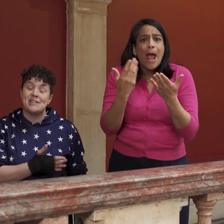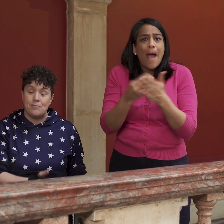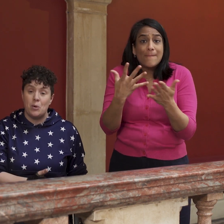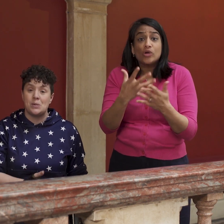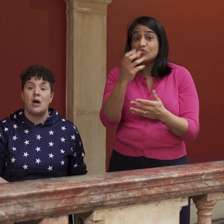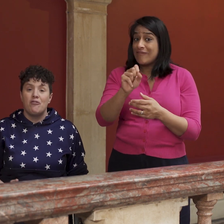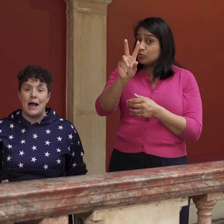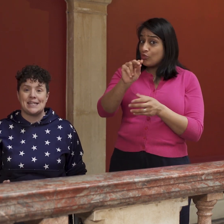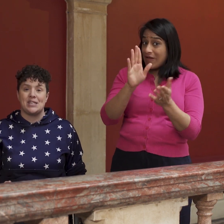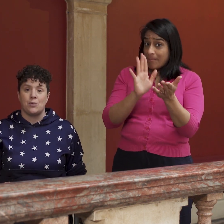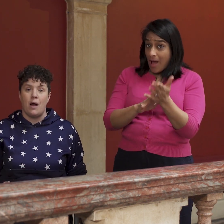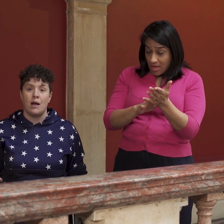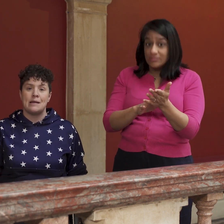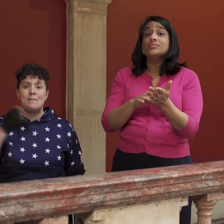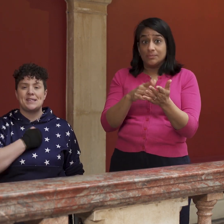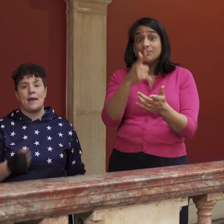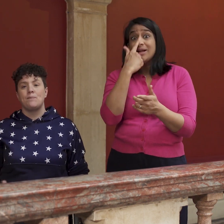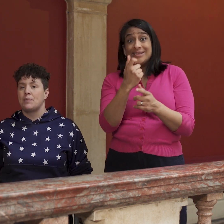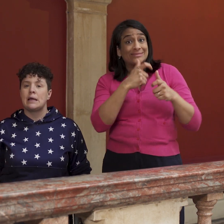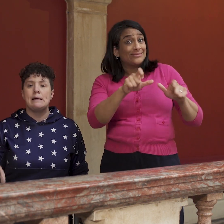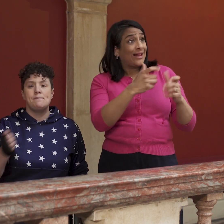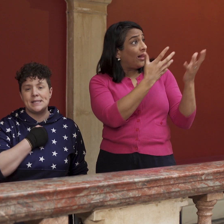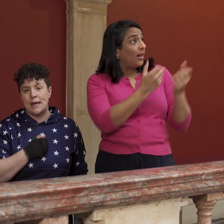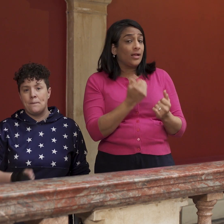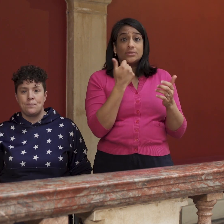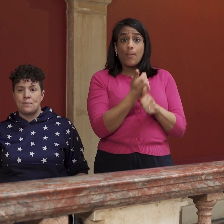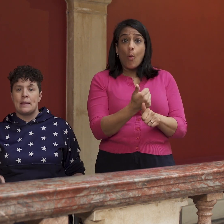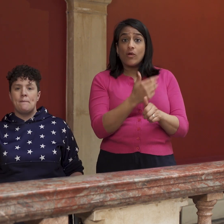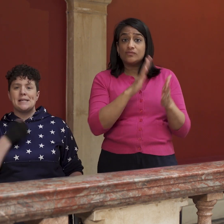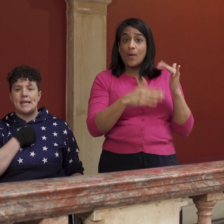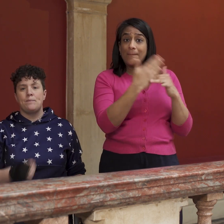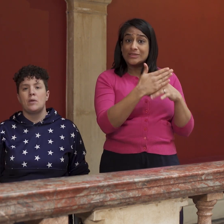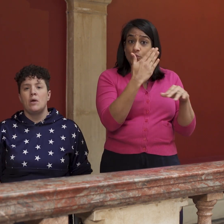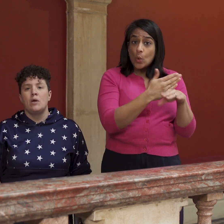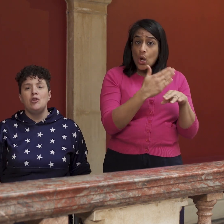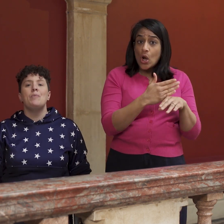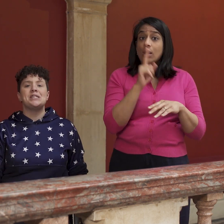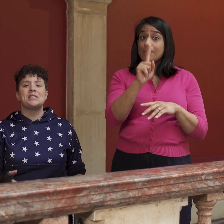whilst getting support from Access to Work. biscuit, biscuit, biscuit